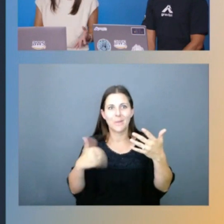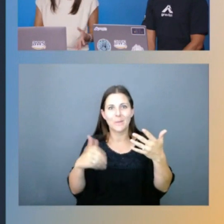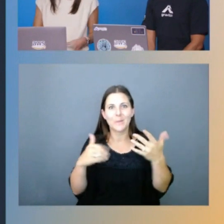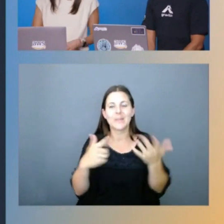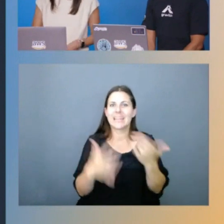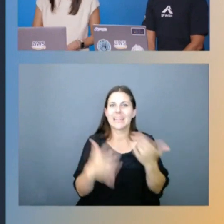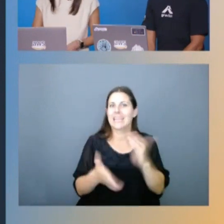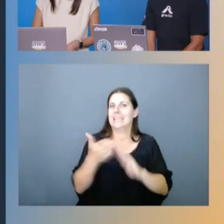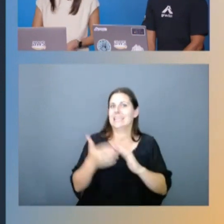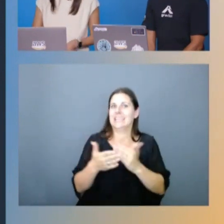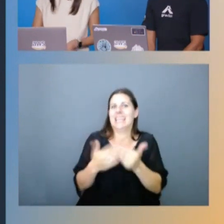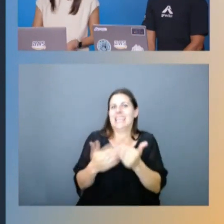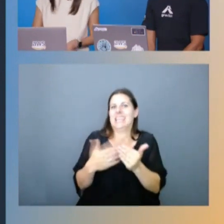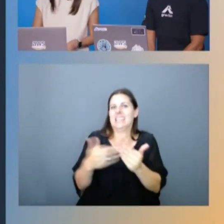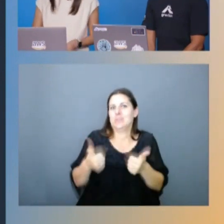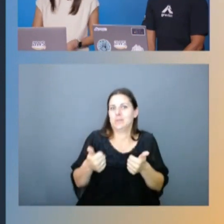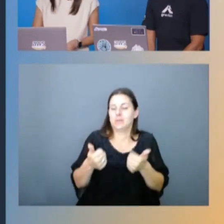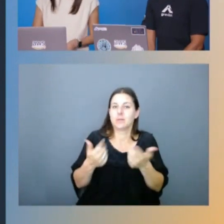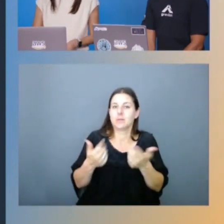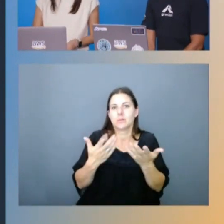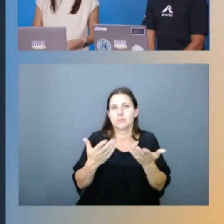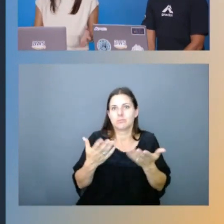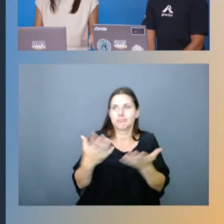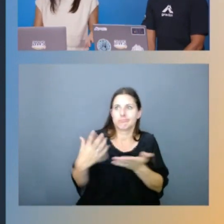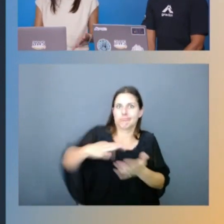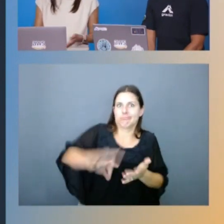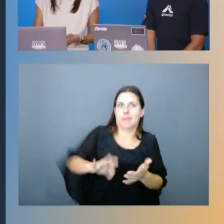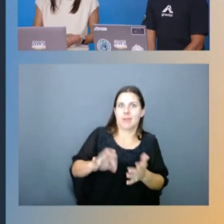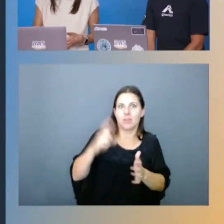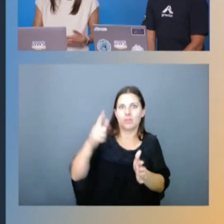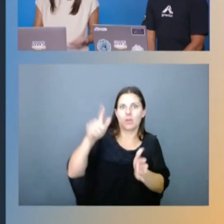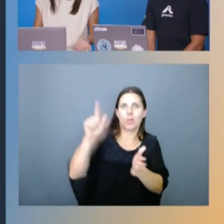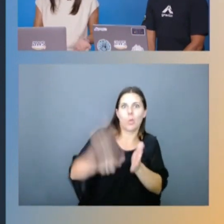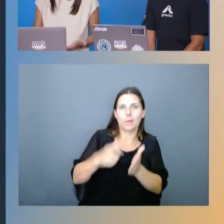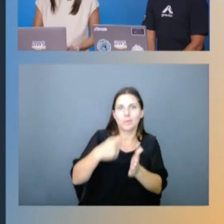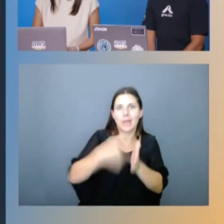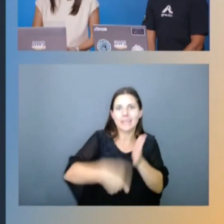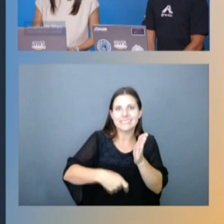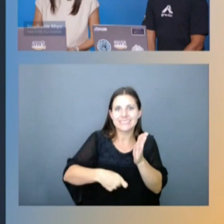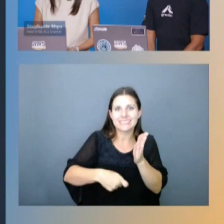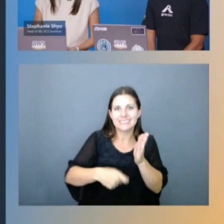the significant price-performance benefits of Graviton with really little to no code changes.